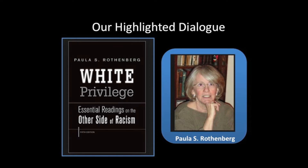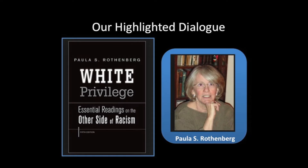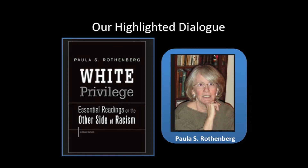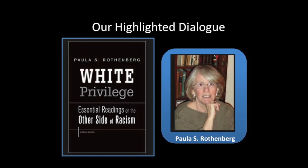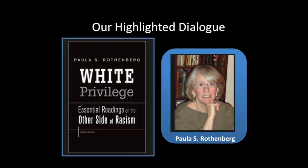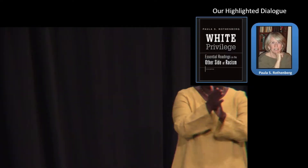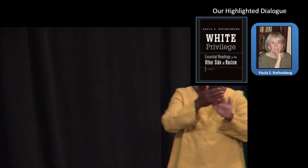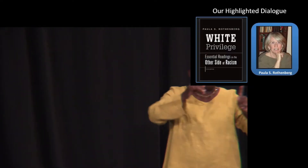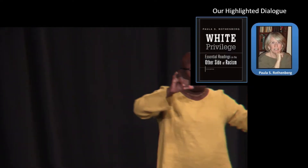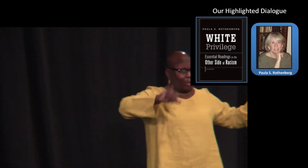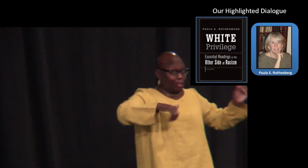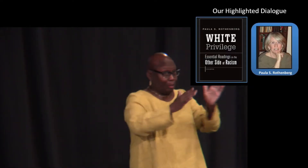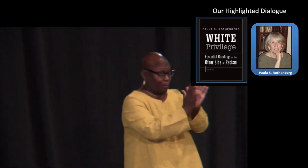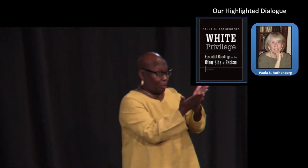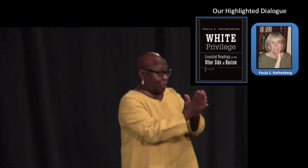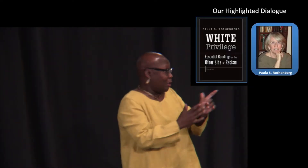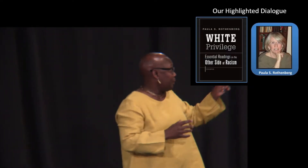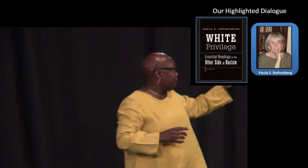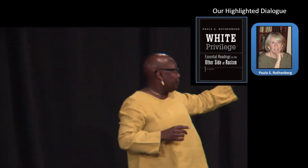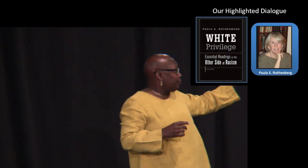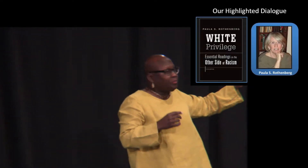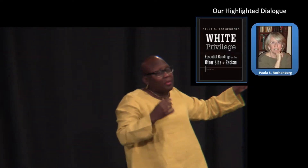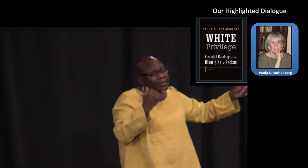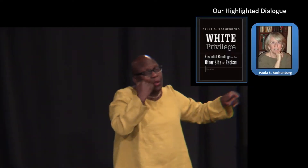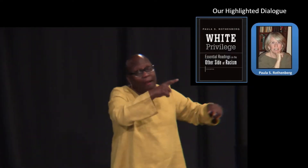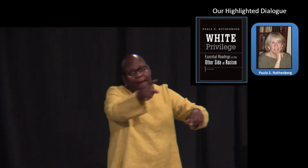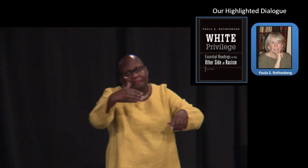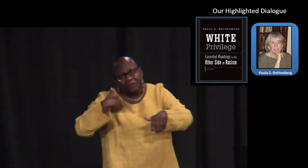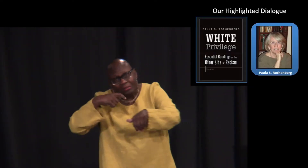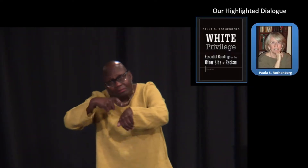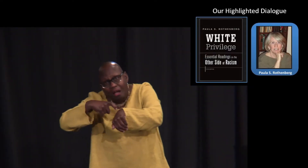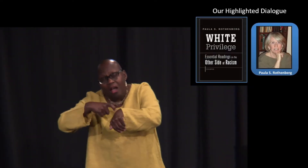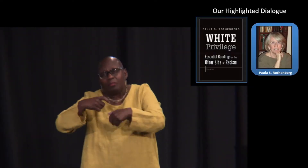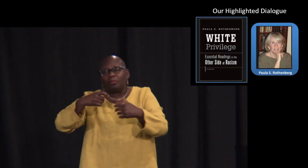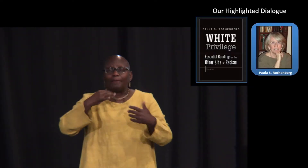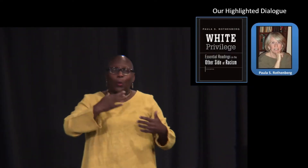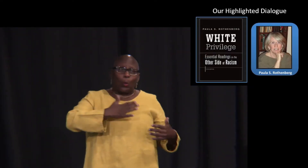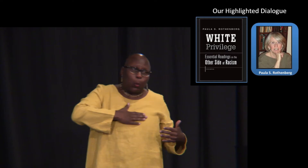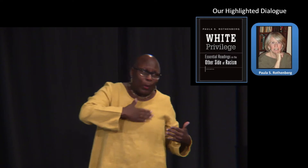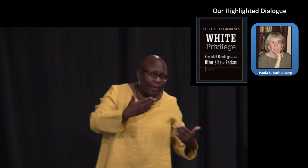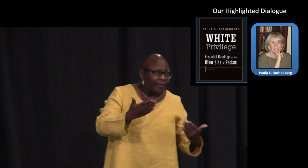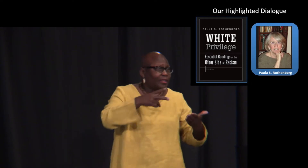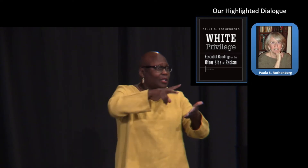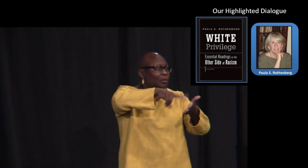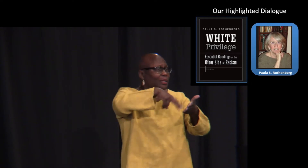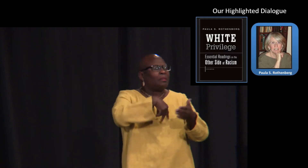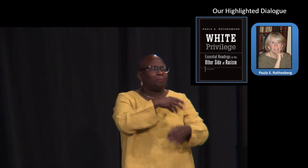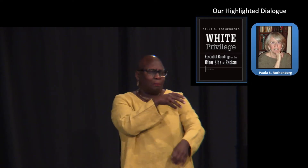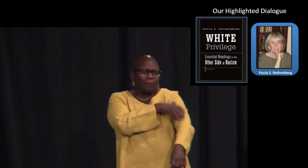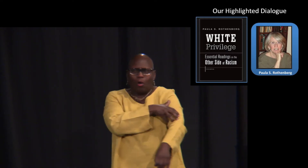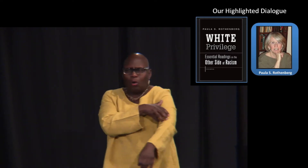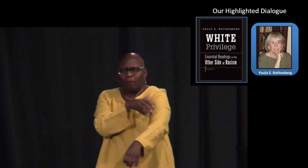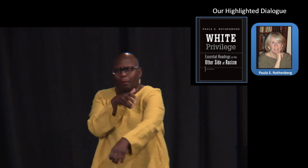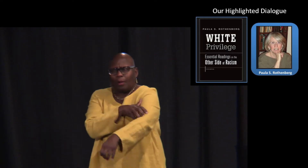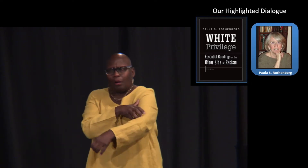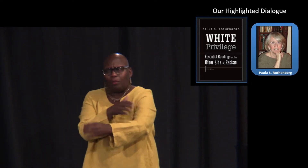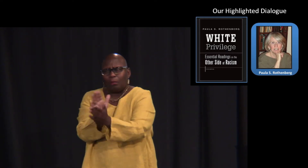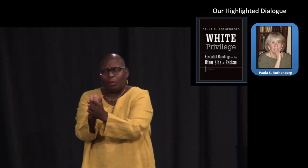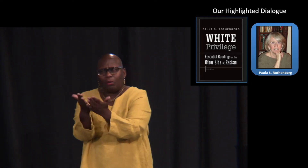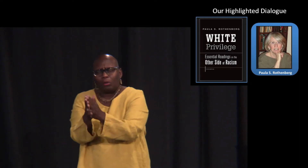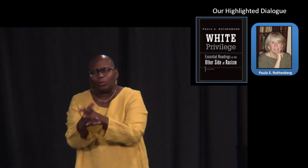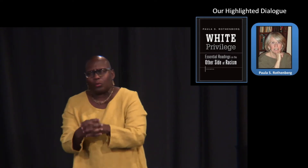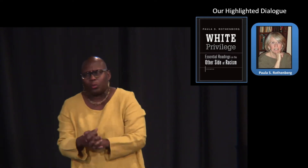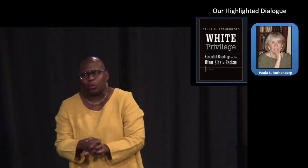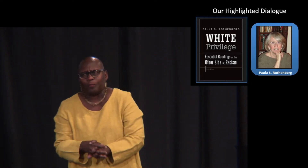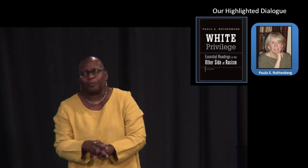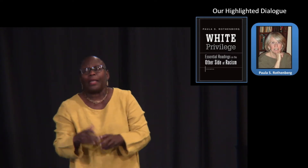But, Amy was the first person to personally say something about it to me.